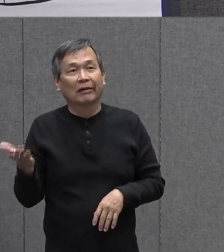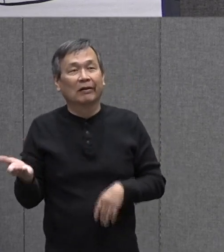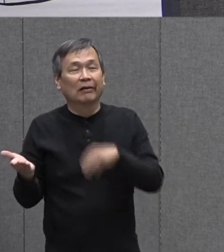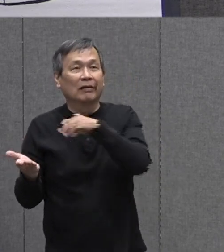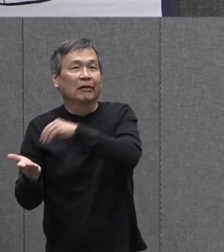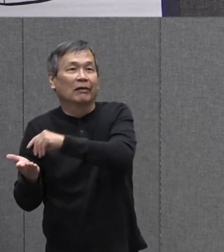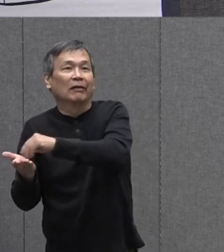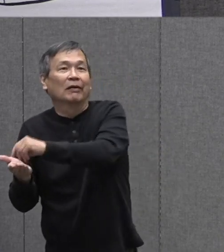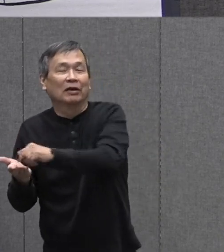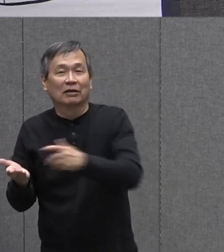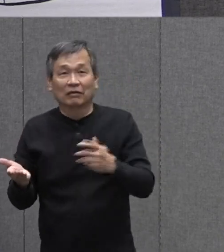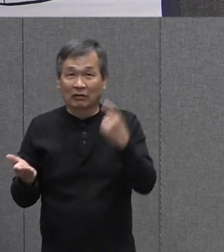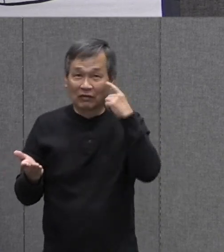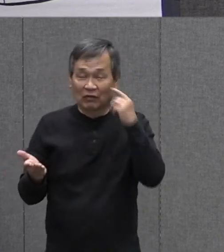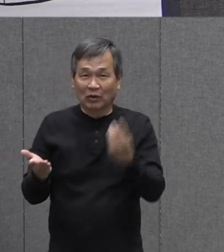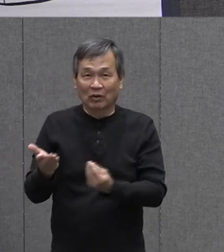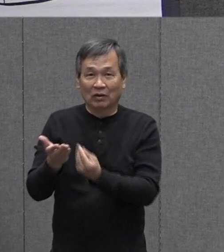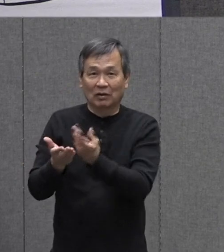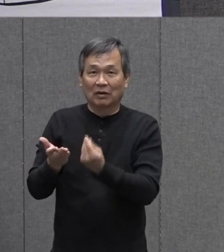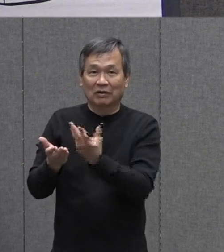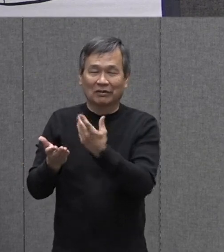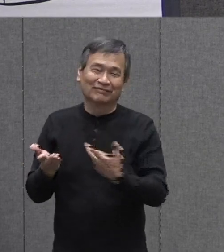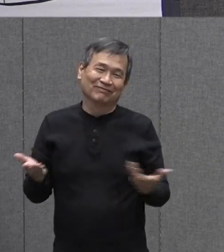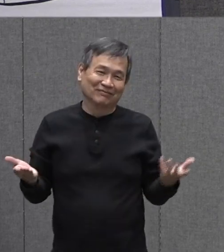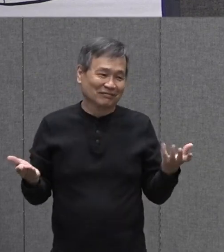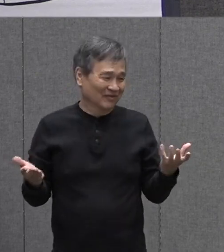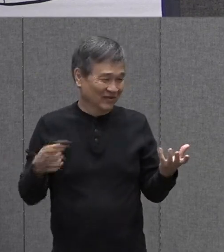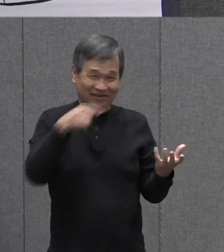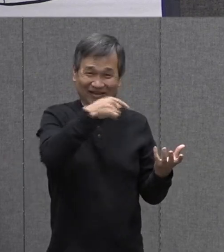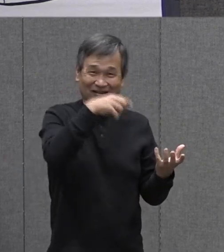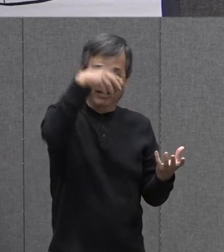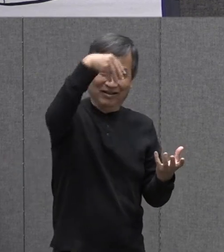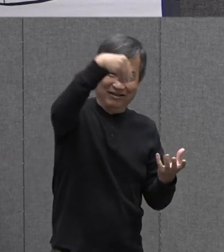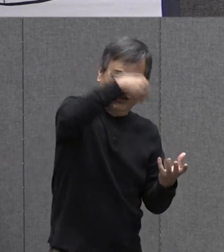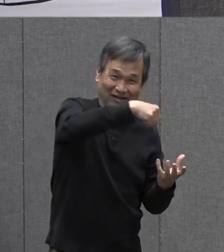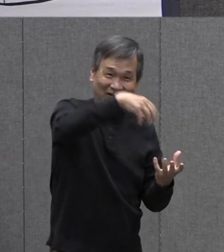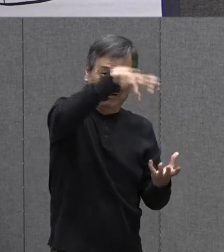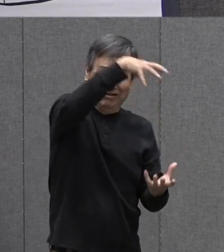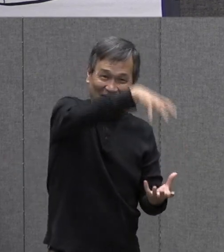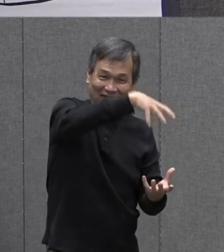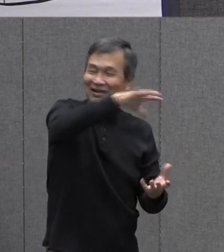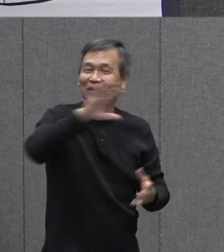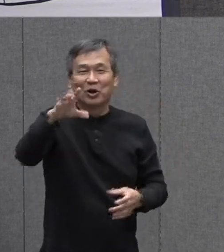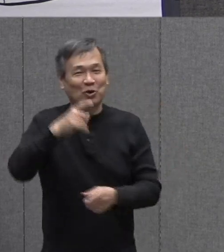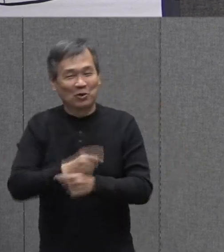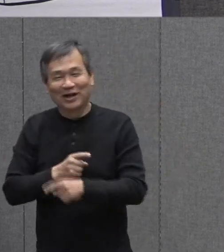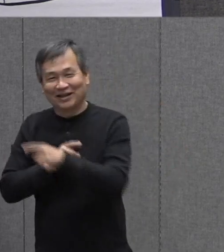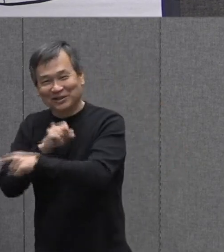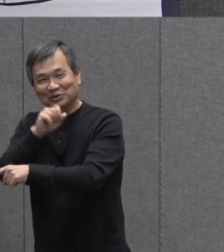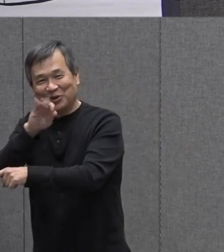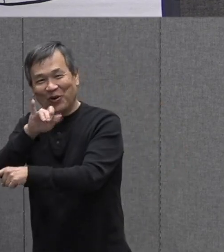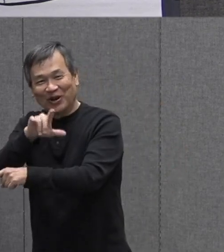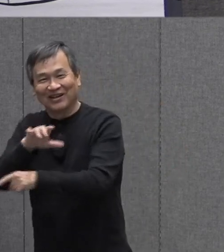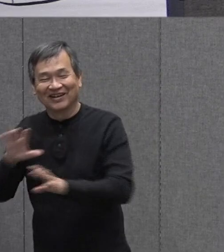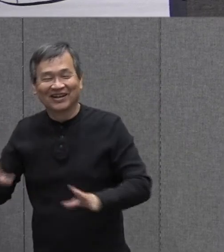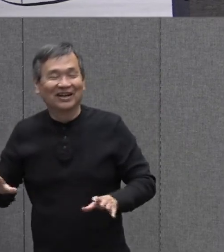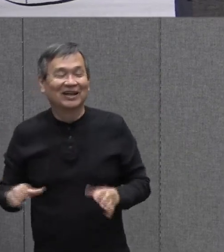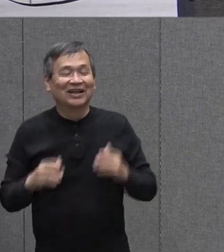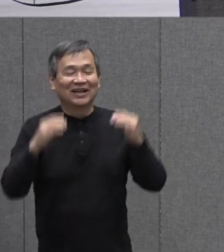Which one do you think? That's right, it's the soil. Friends, Miss Q is gonna talk to you next about spring,